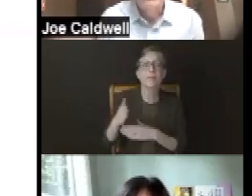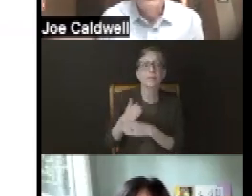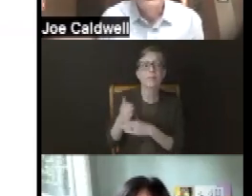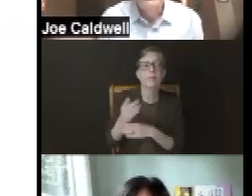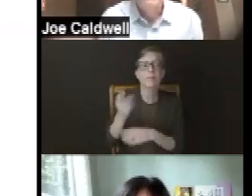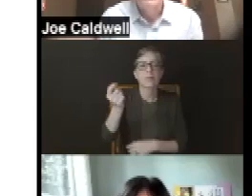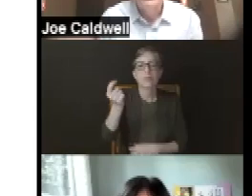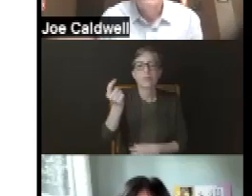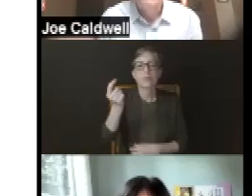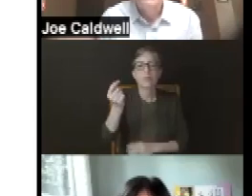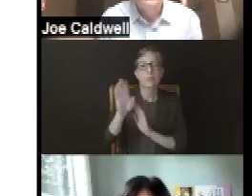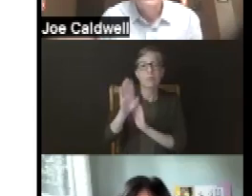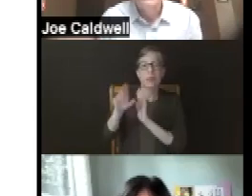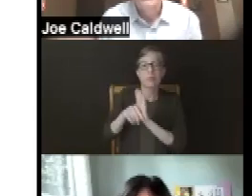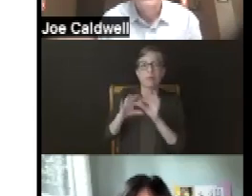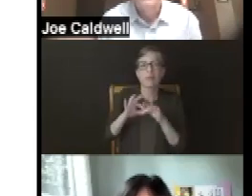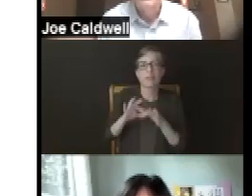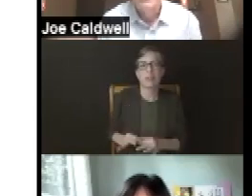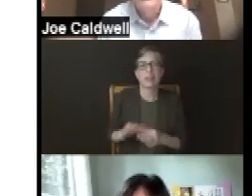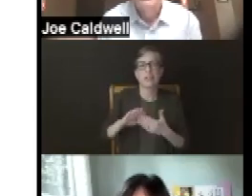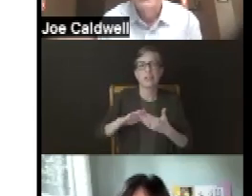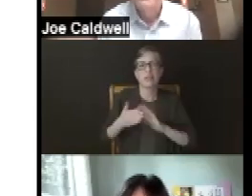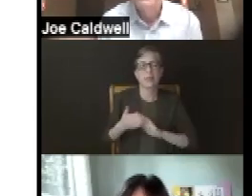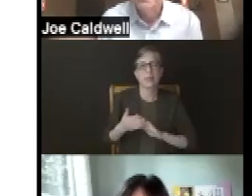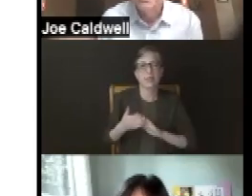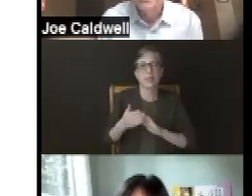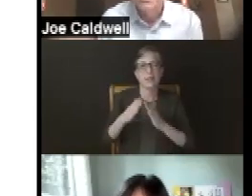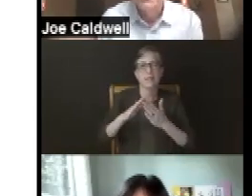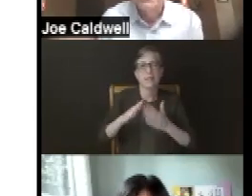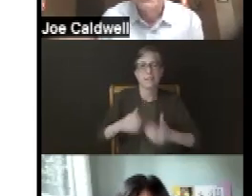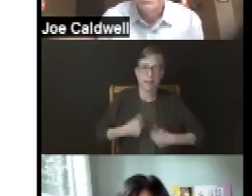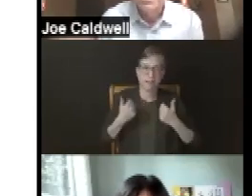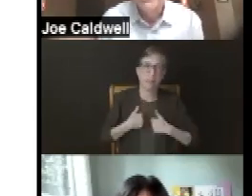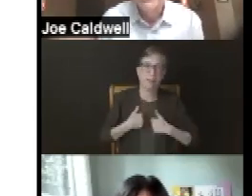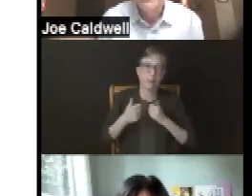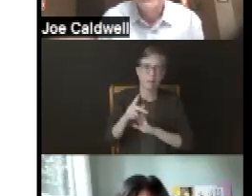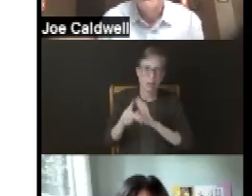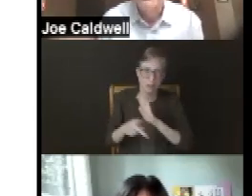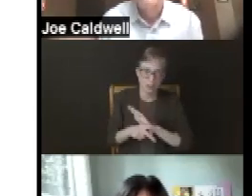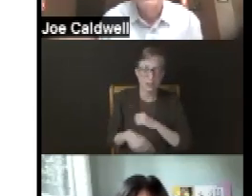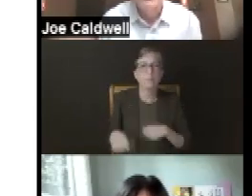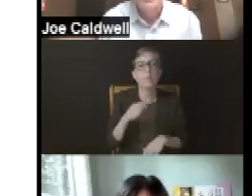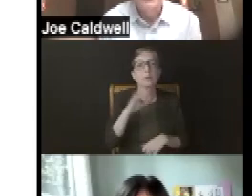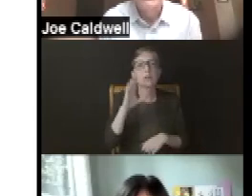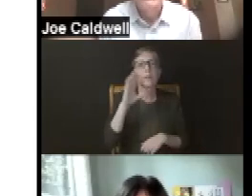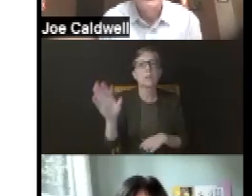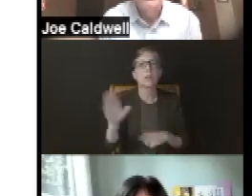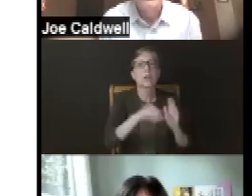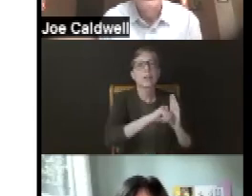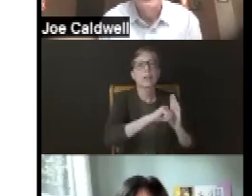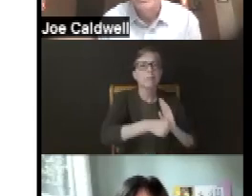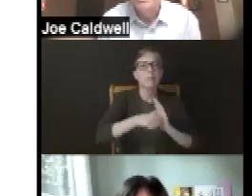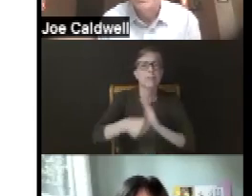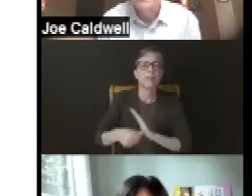community living policy and highlights of some of the research that the Community Living Policy Center is